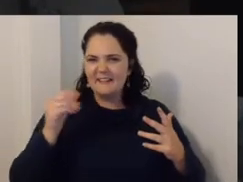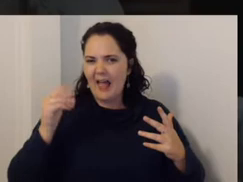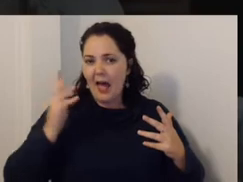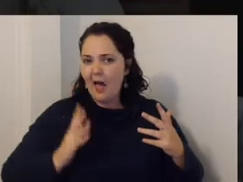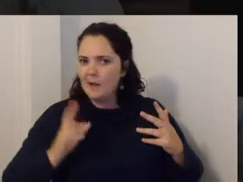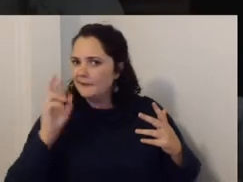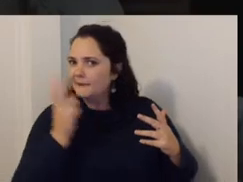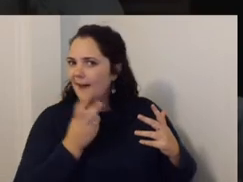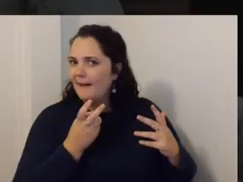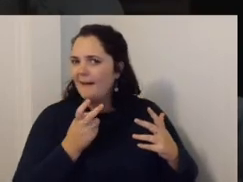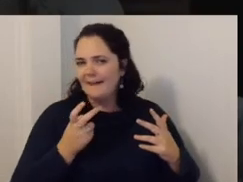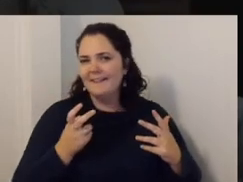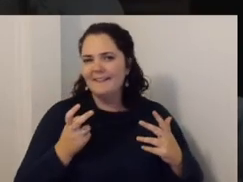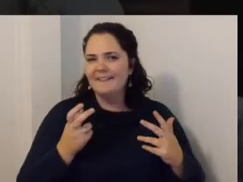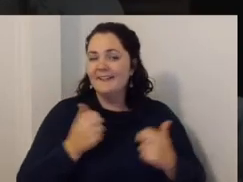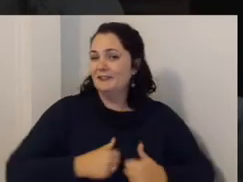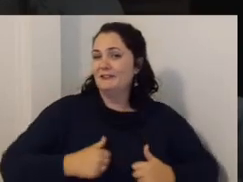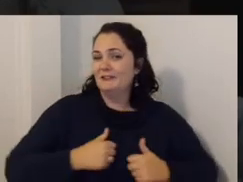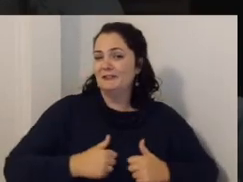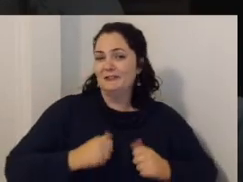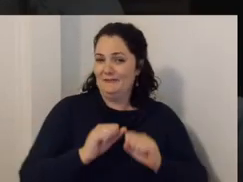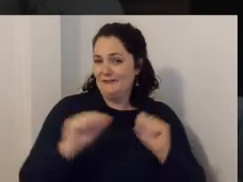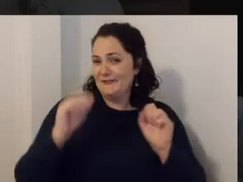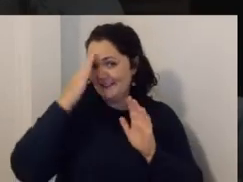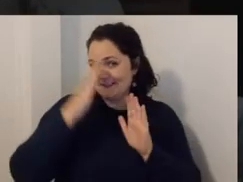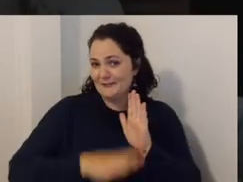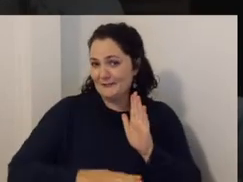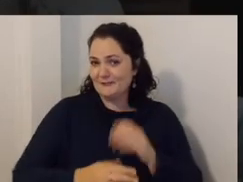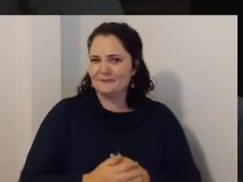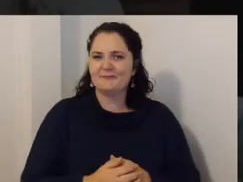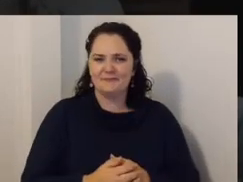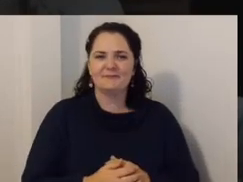into shadows and it'll be uh it'll be a lot of fun for y'all to experience now um we're going to take